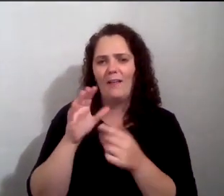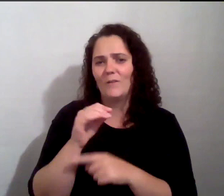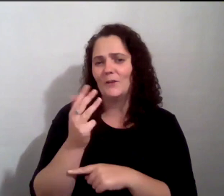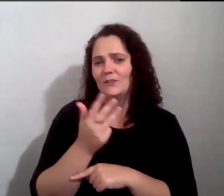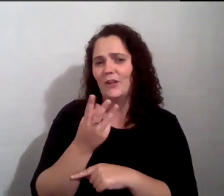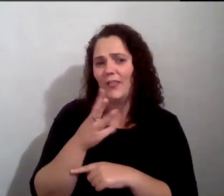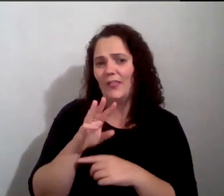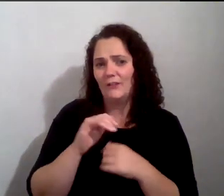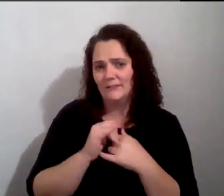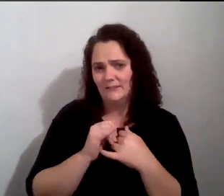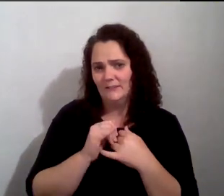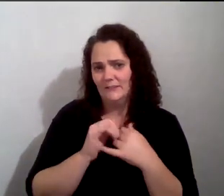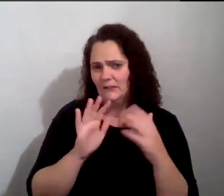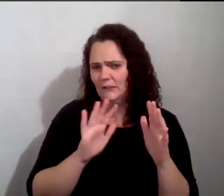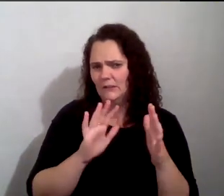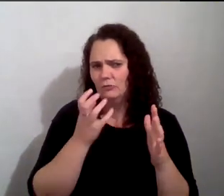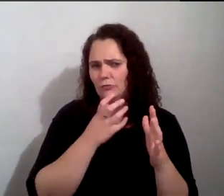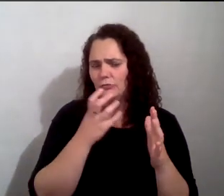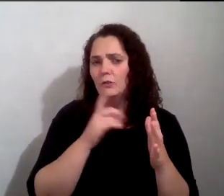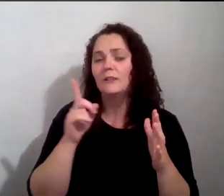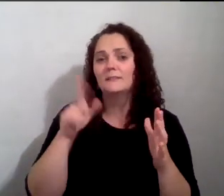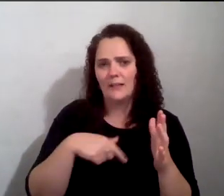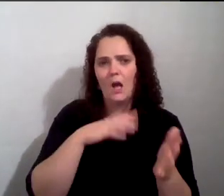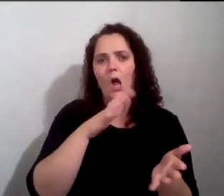map of the artist country and belief systems,